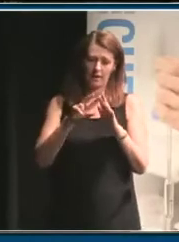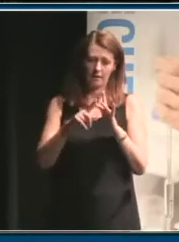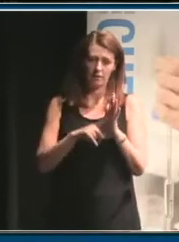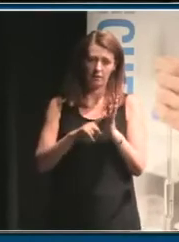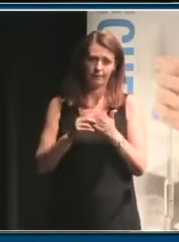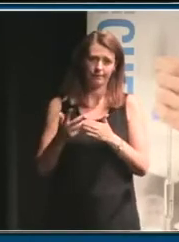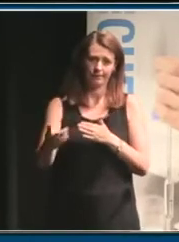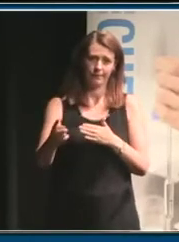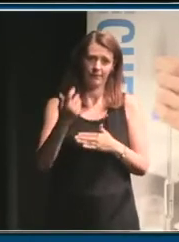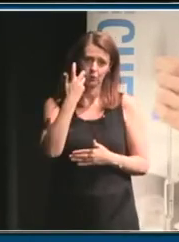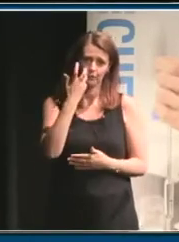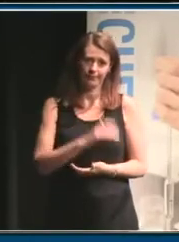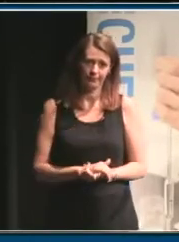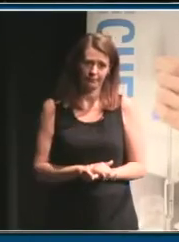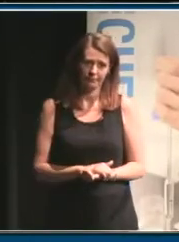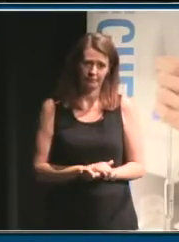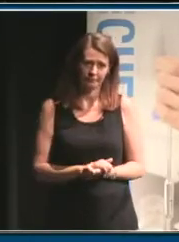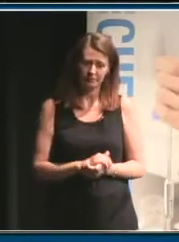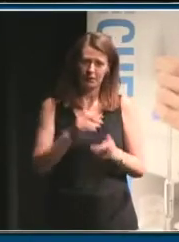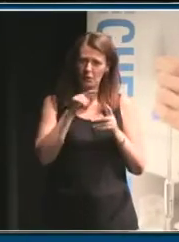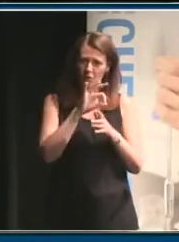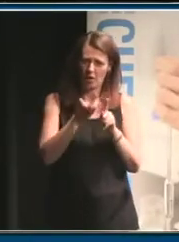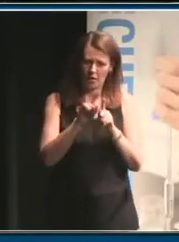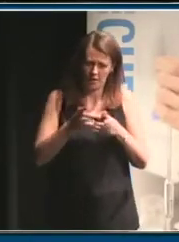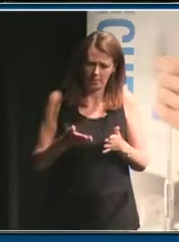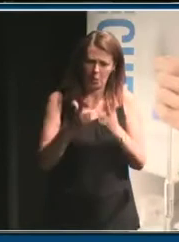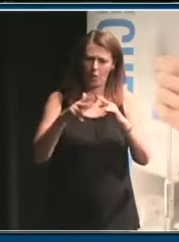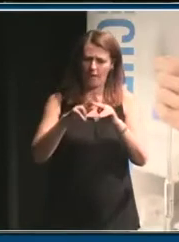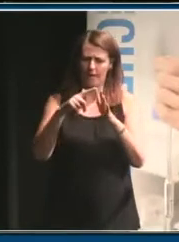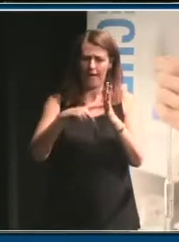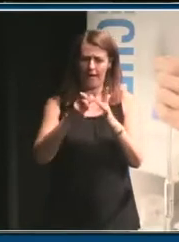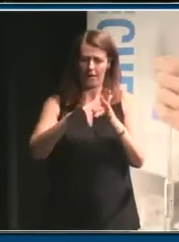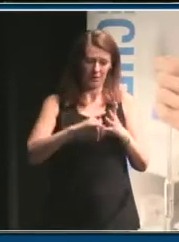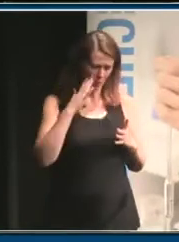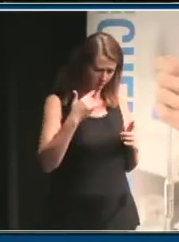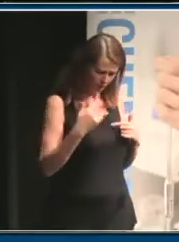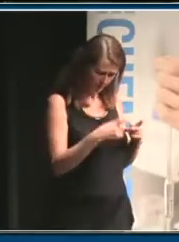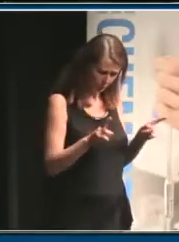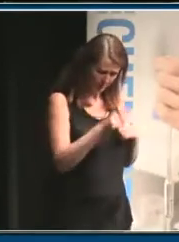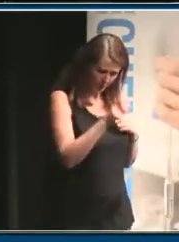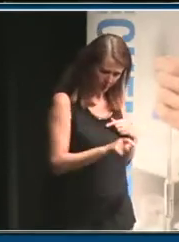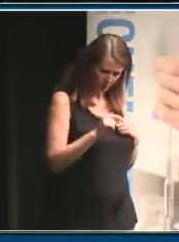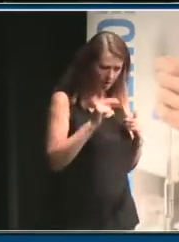So it's not the birth of ethics, okay? When I was a musician I had the clairvoyance to ask my